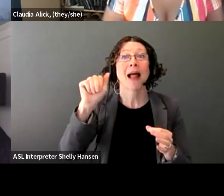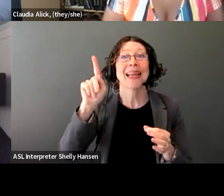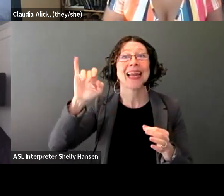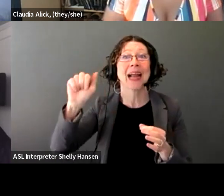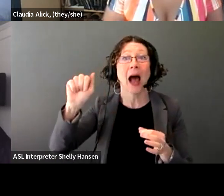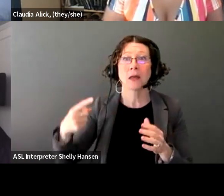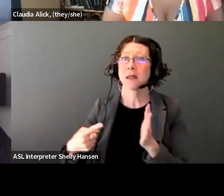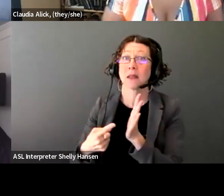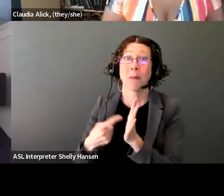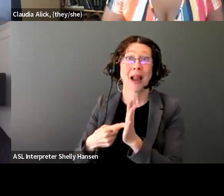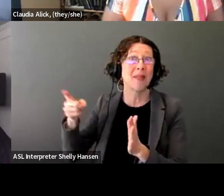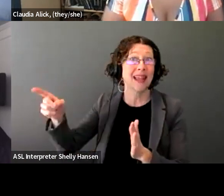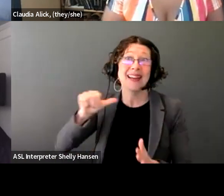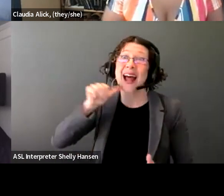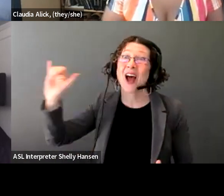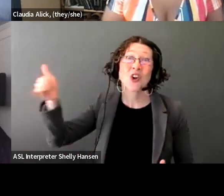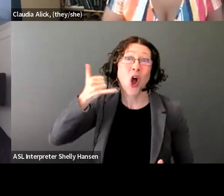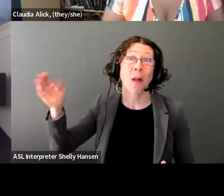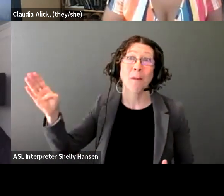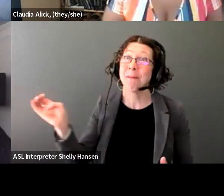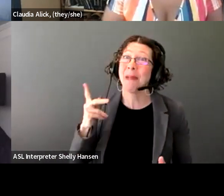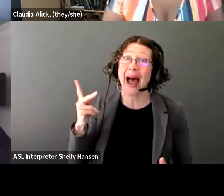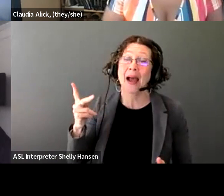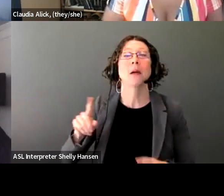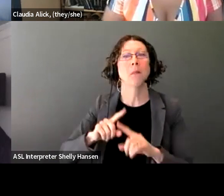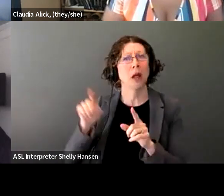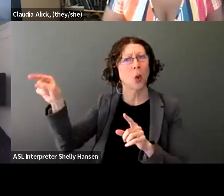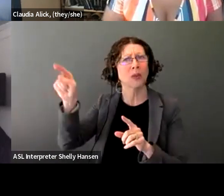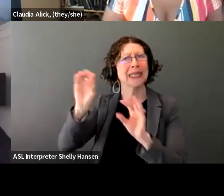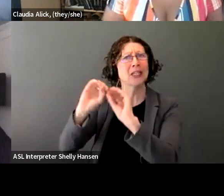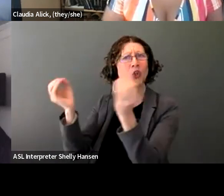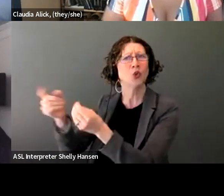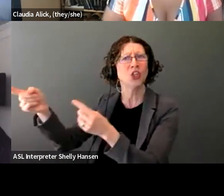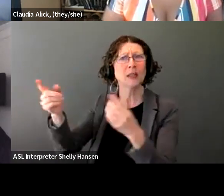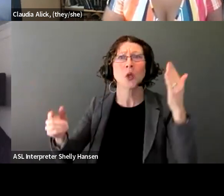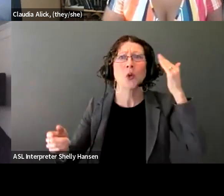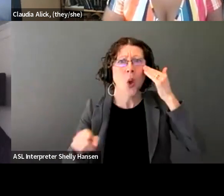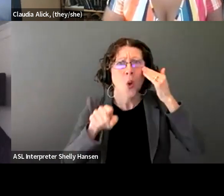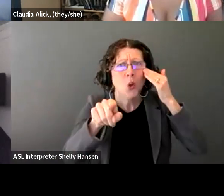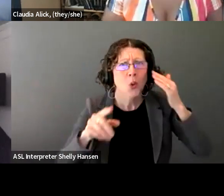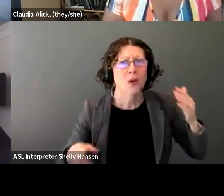But institutions that know you and see your work and is willing to continue the relationship,